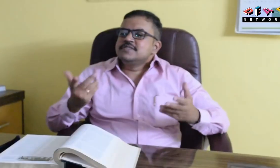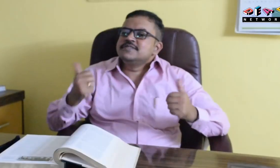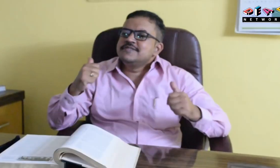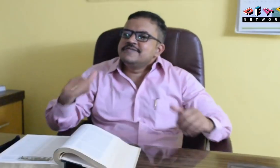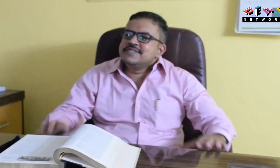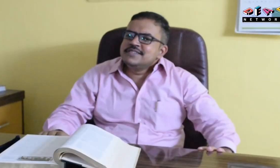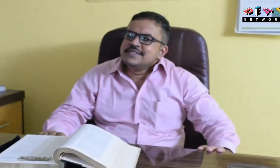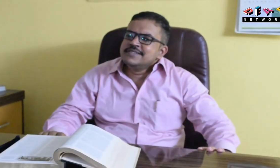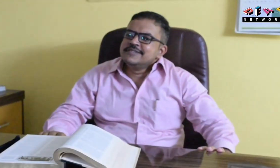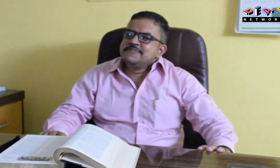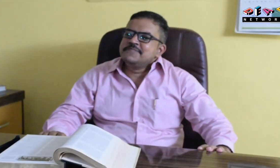Yeah So?